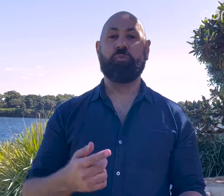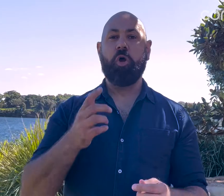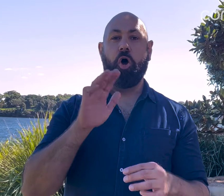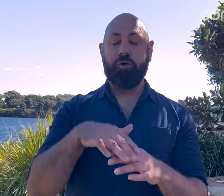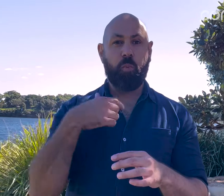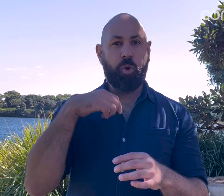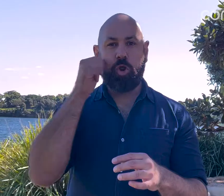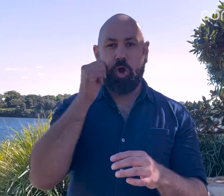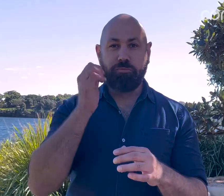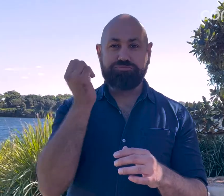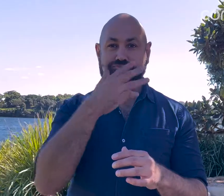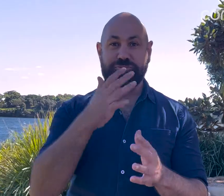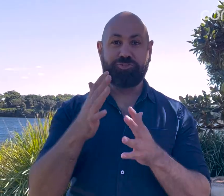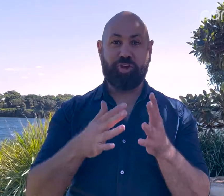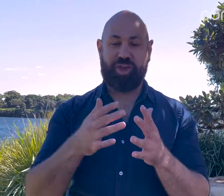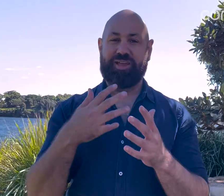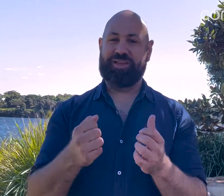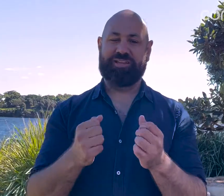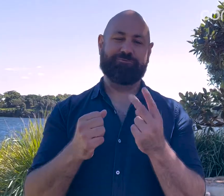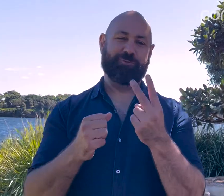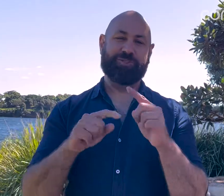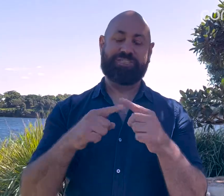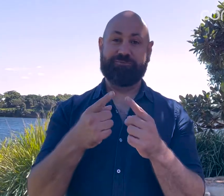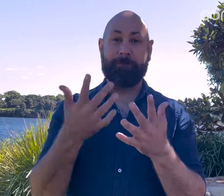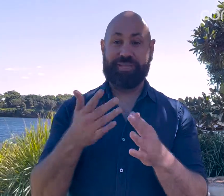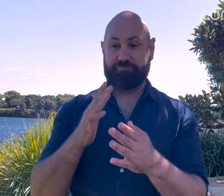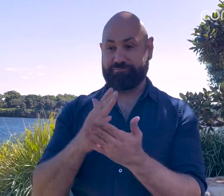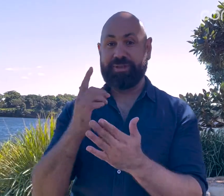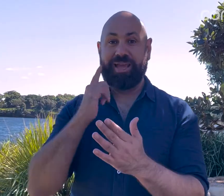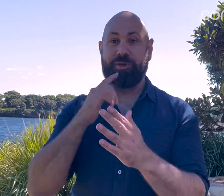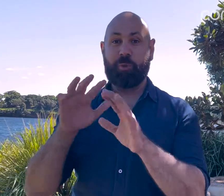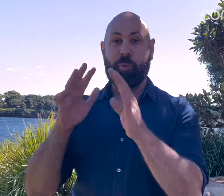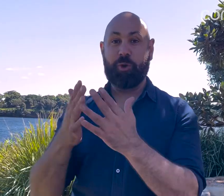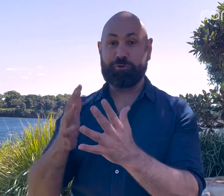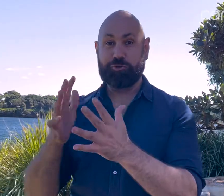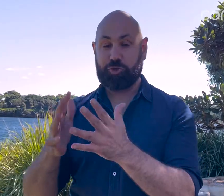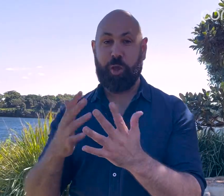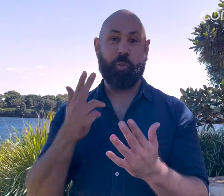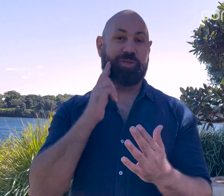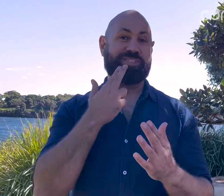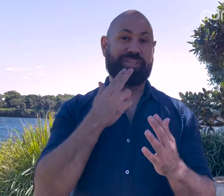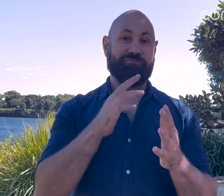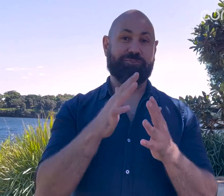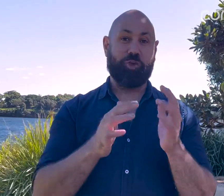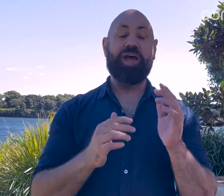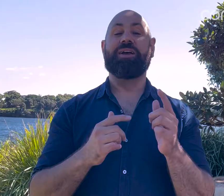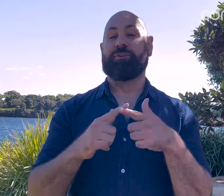There are two different types of Indigenous signs, one mainly used by hearing Indigenous people and the other used by Deaf Indigenous people.